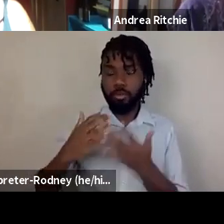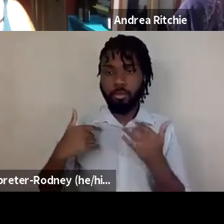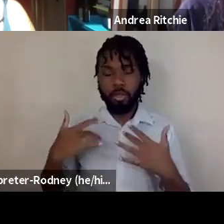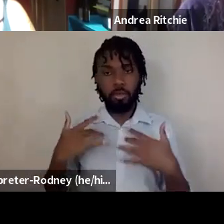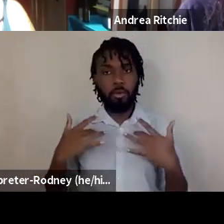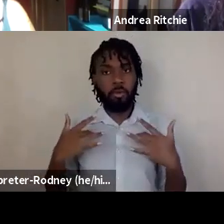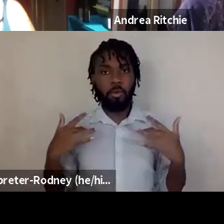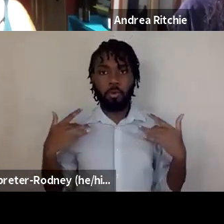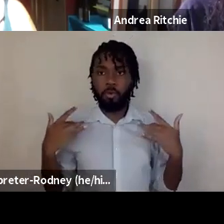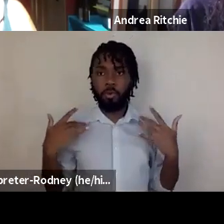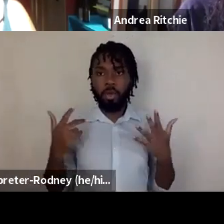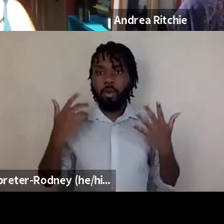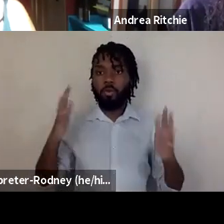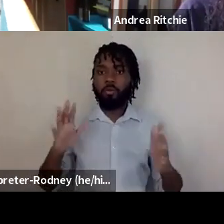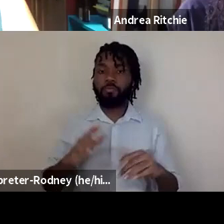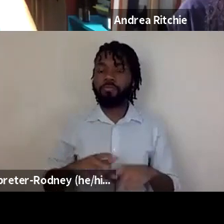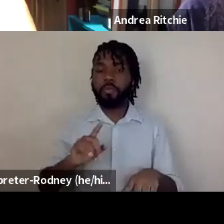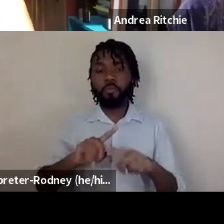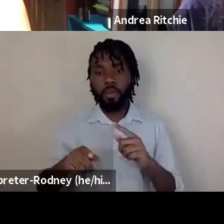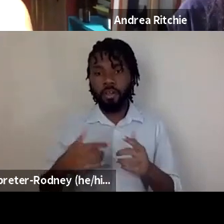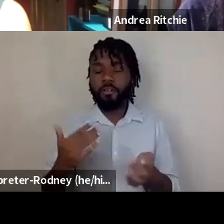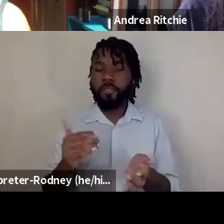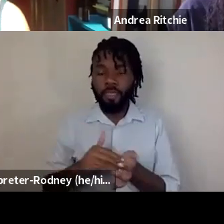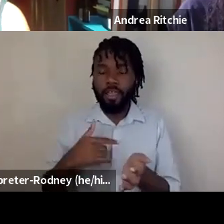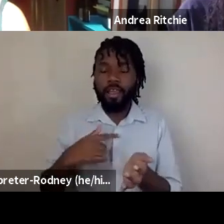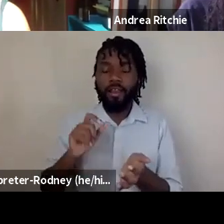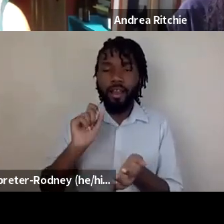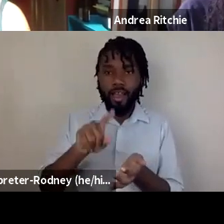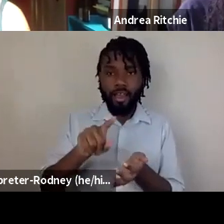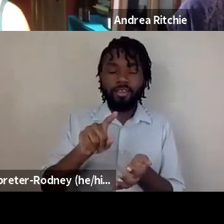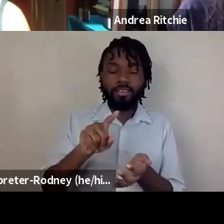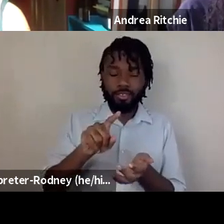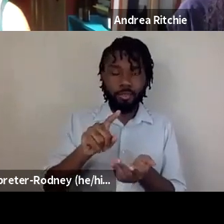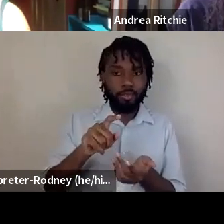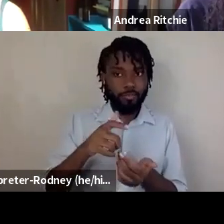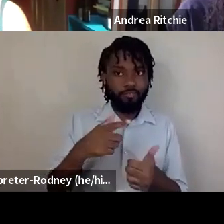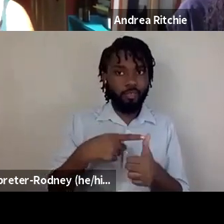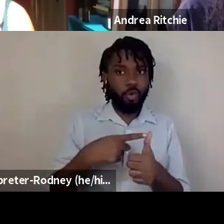under the guise of one question. I'm gonna segue to my second bunch of questions.